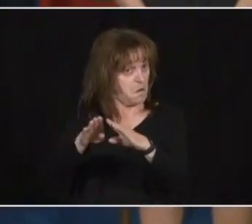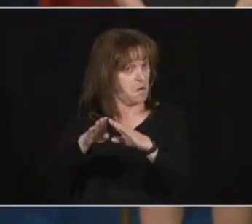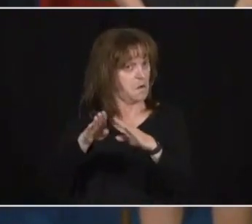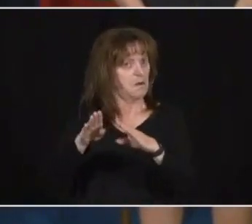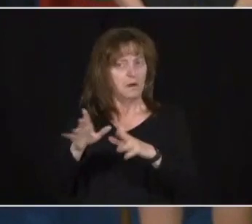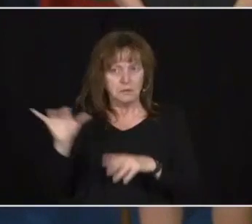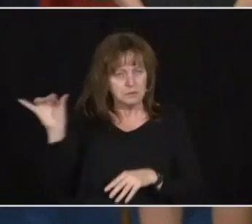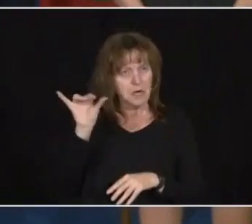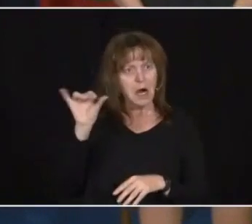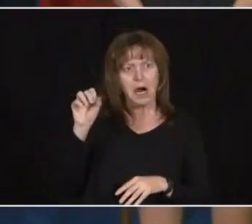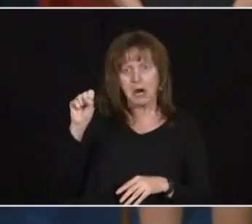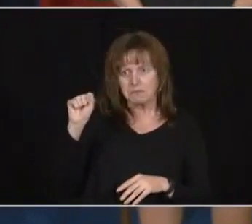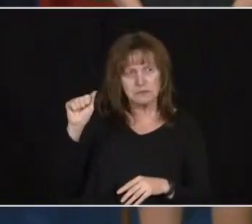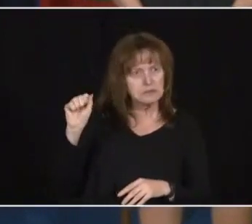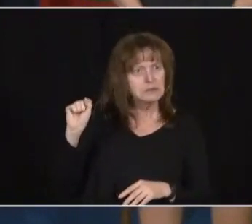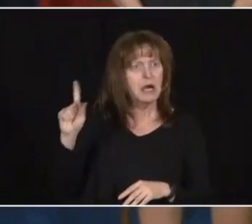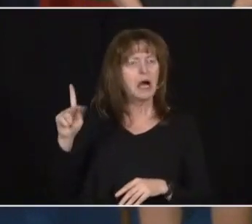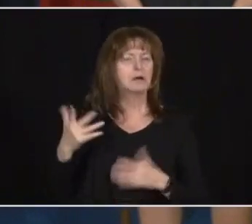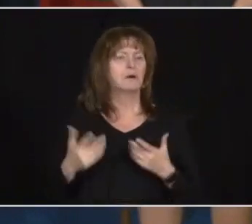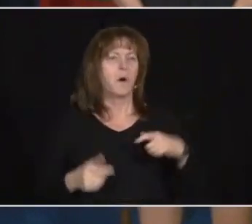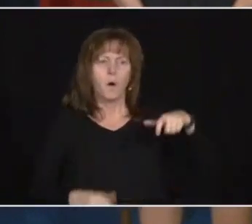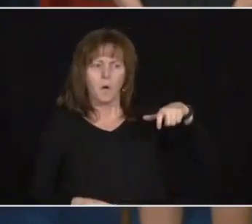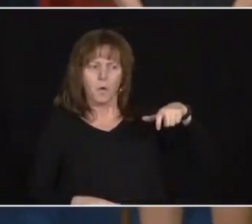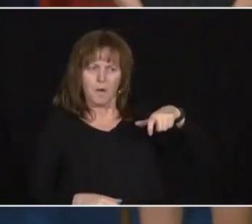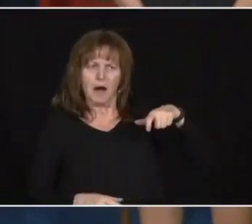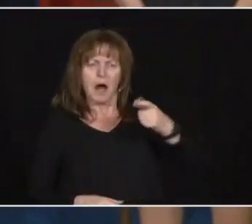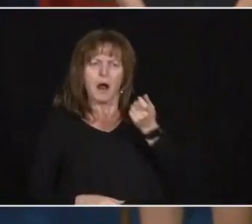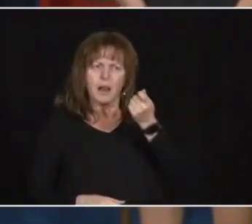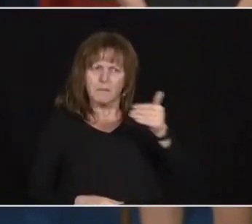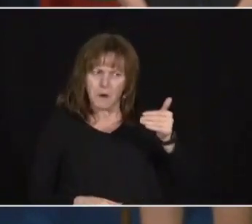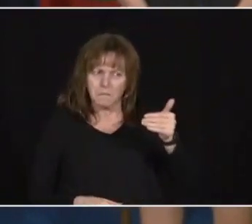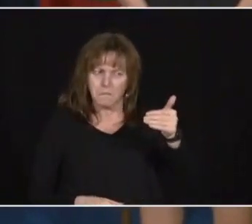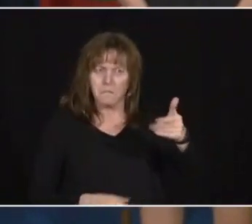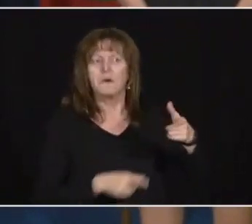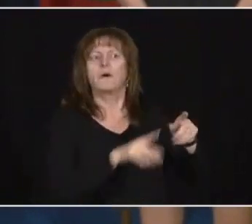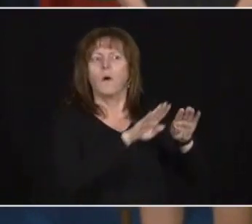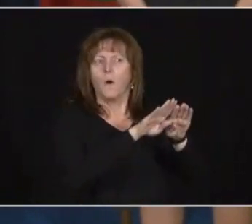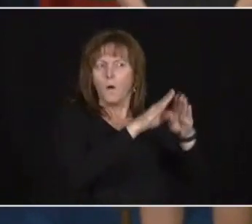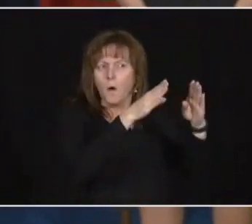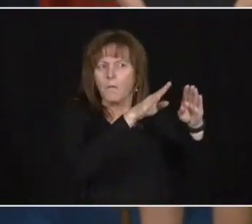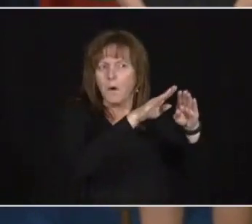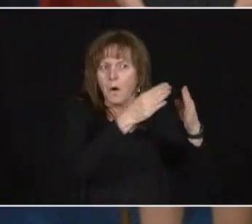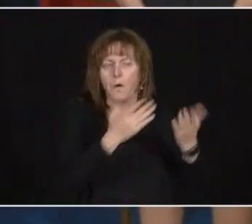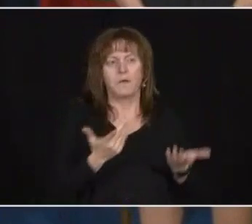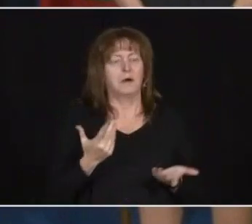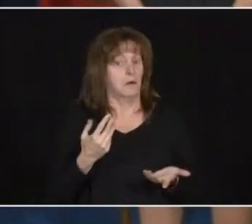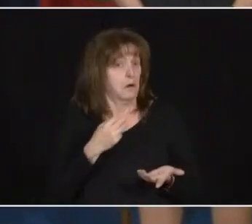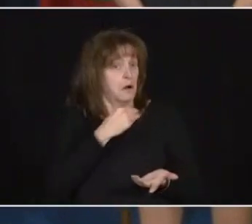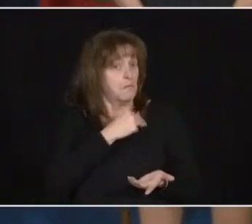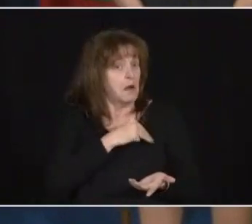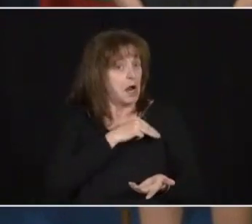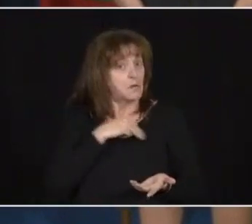going to start shortly after that, Manitoba and Saskatchewan are not facing nearly the crisis we are